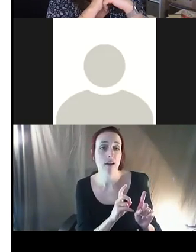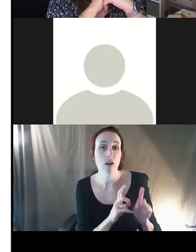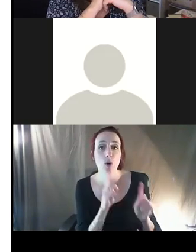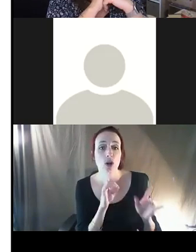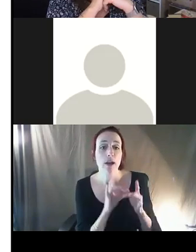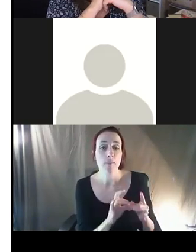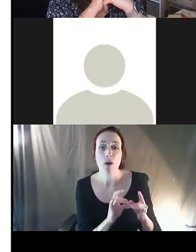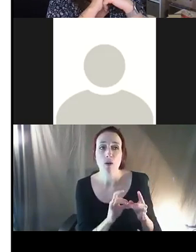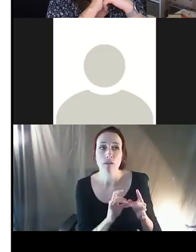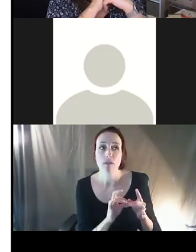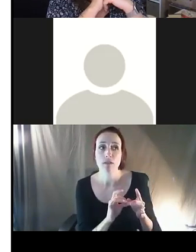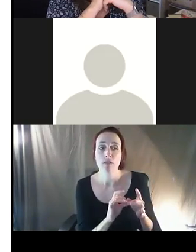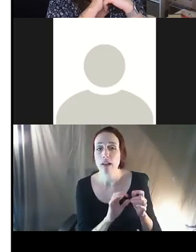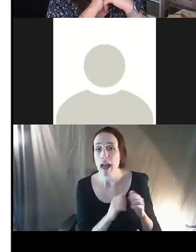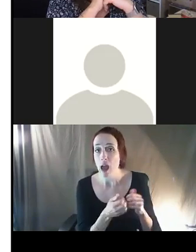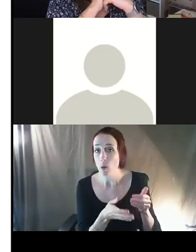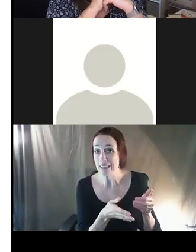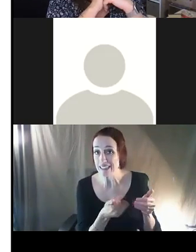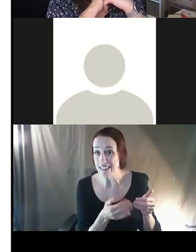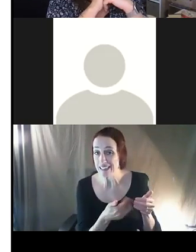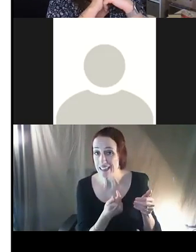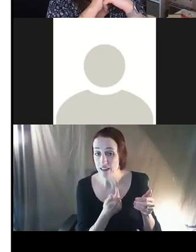it for a person's brain to take the information as